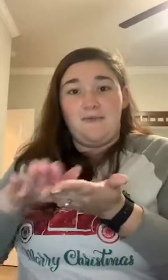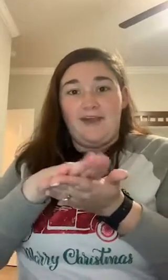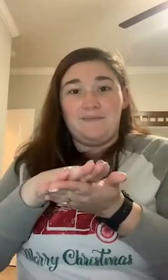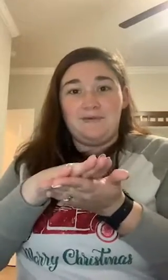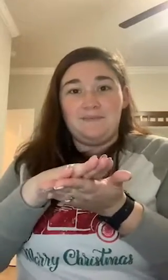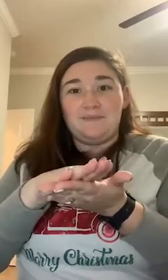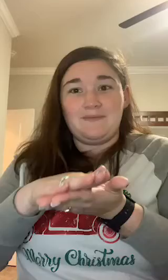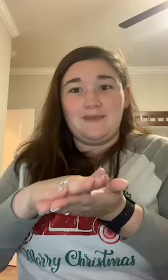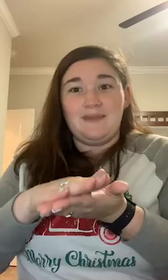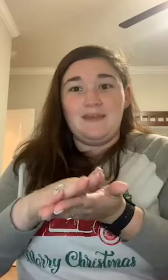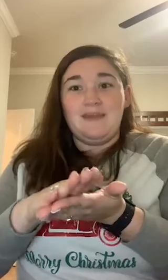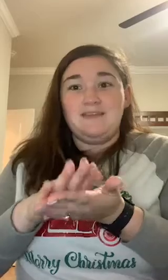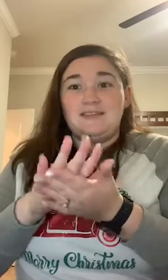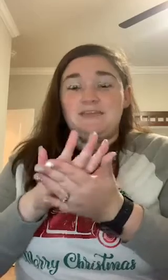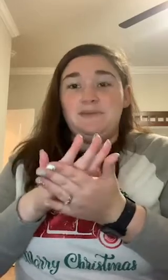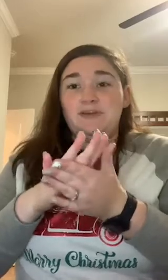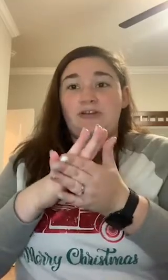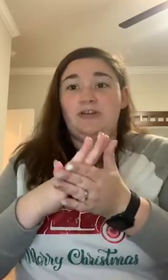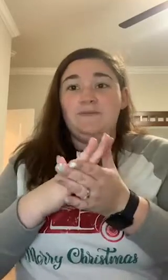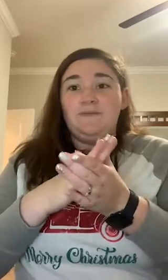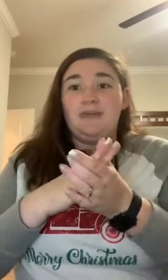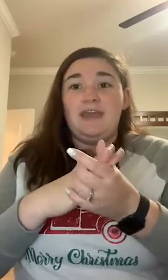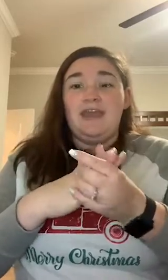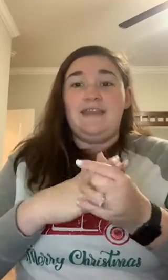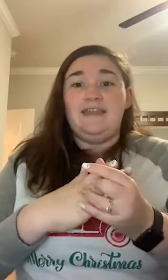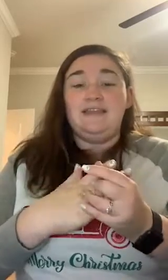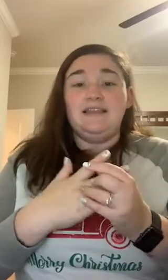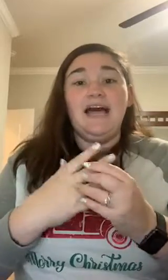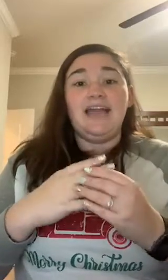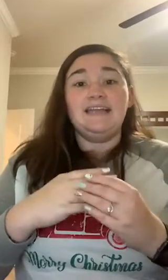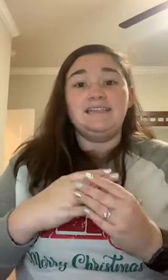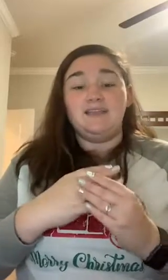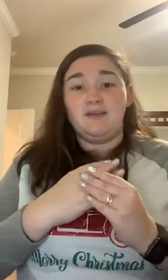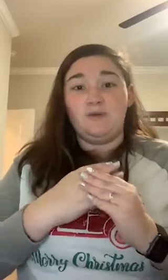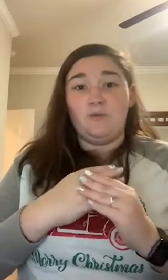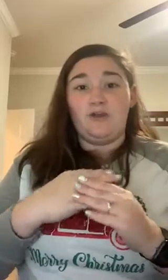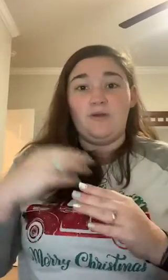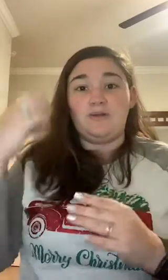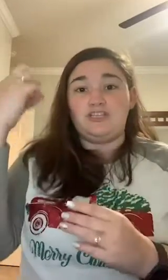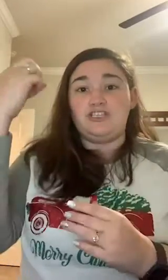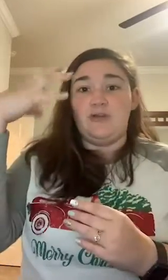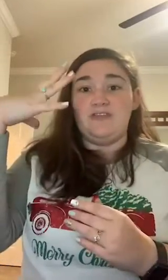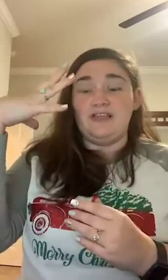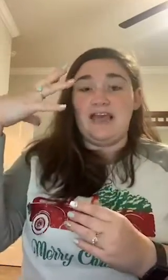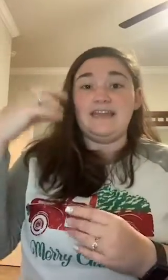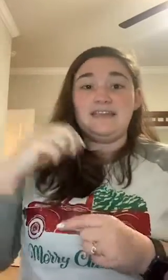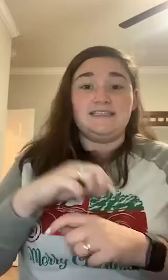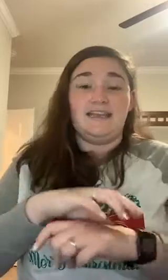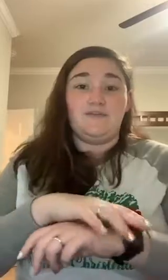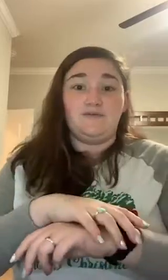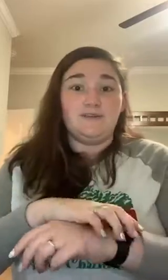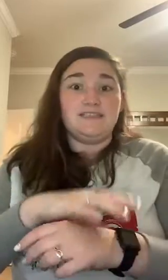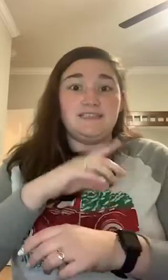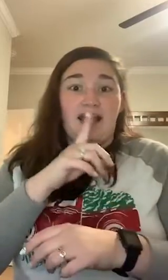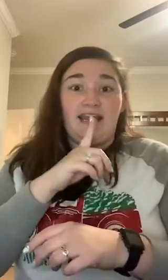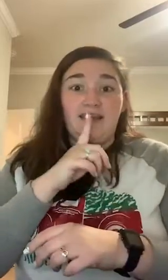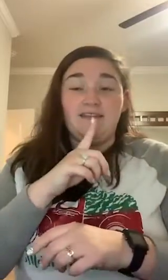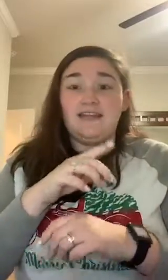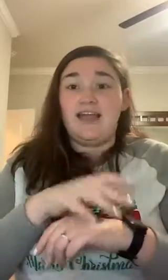wipe. so that's pure and then light, we're going to show the light instead of signing the light